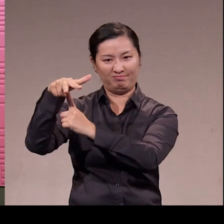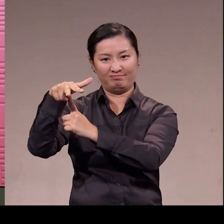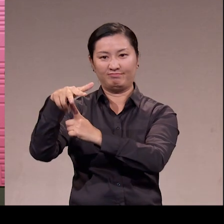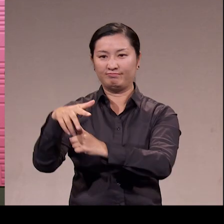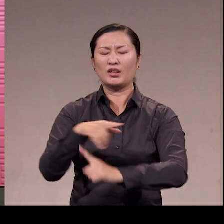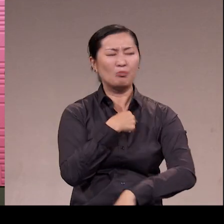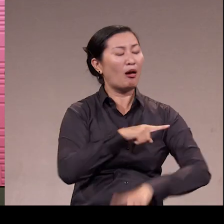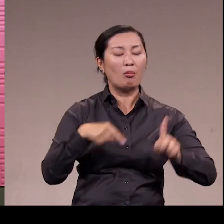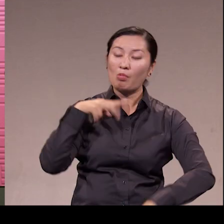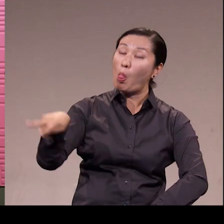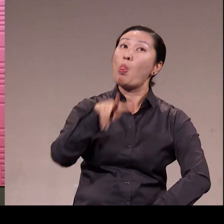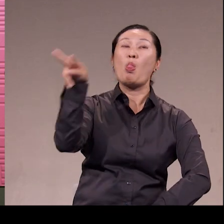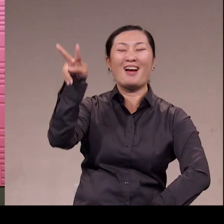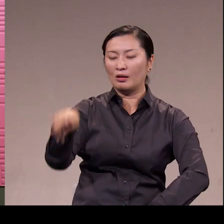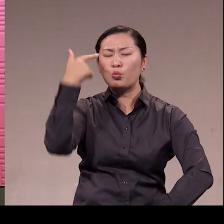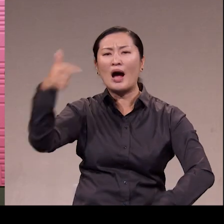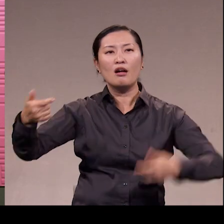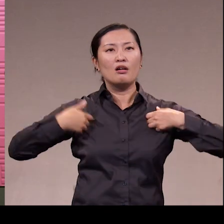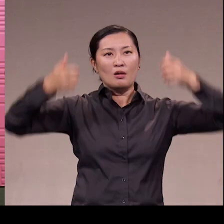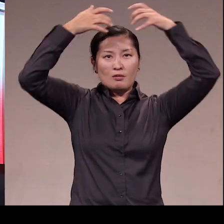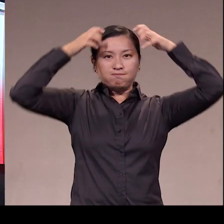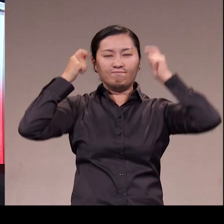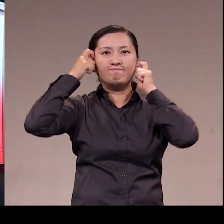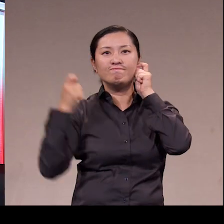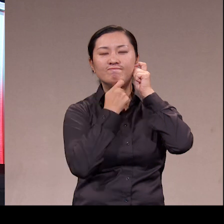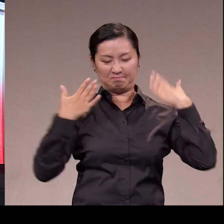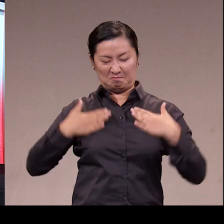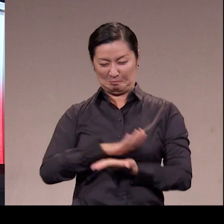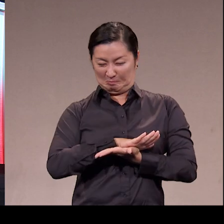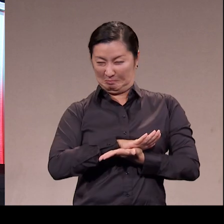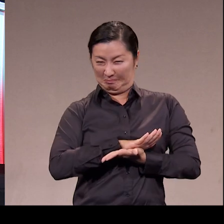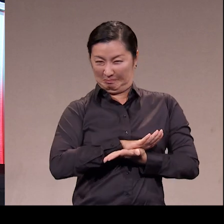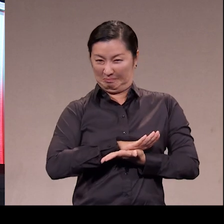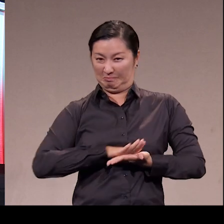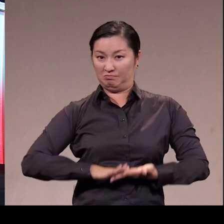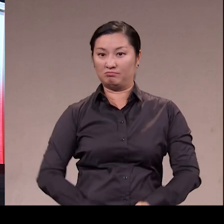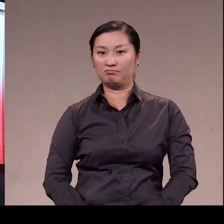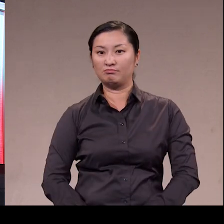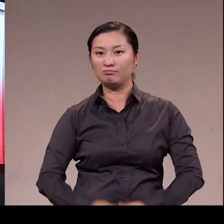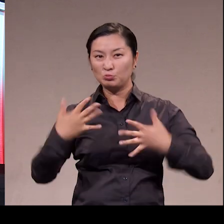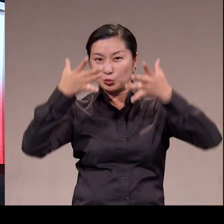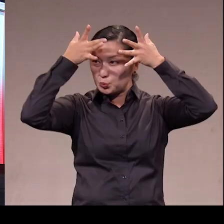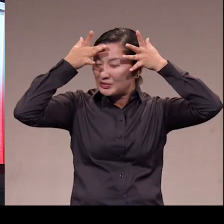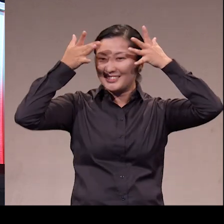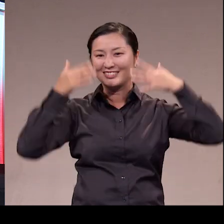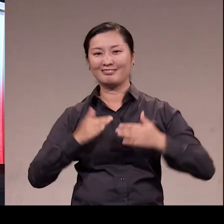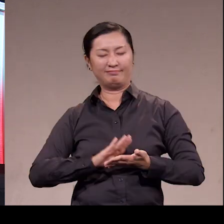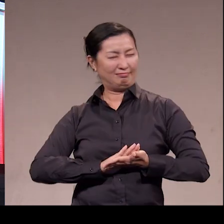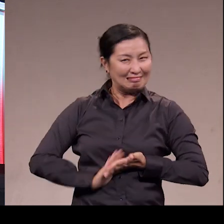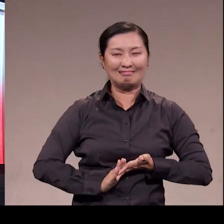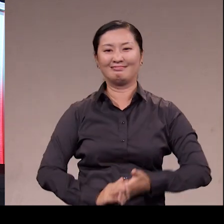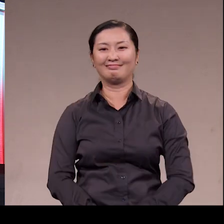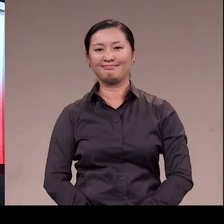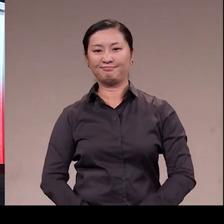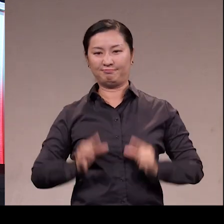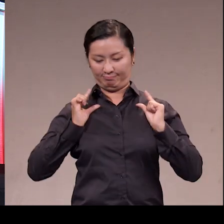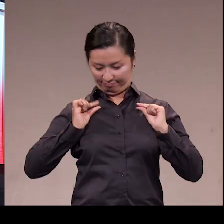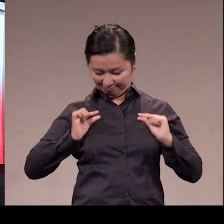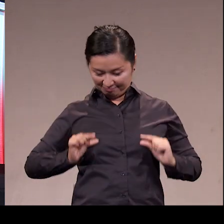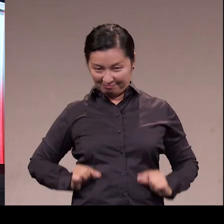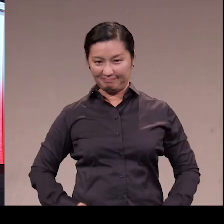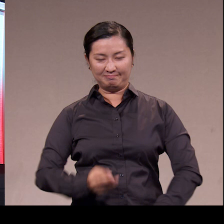because like other pilots he looked rather spiffy in his uniform with his helmet on.